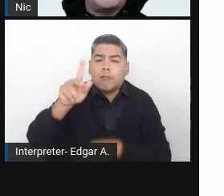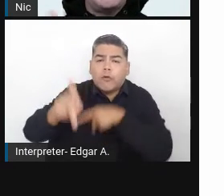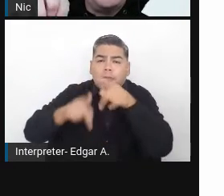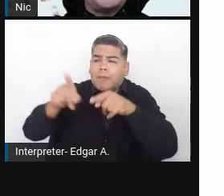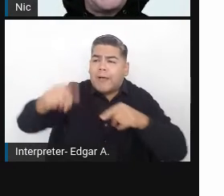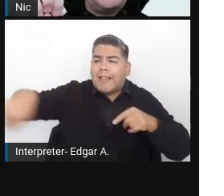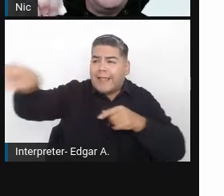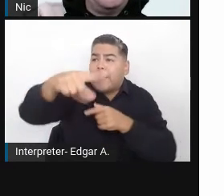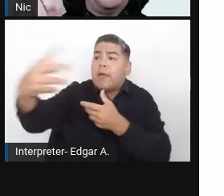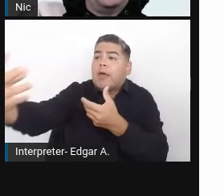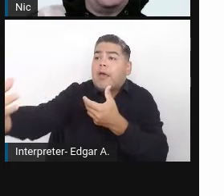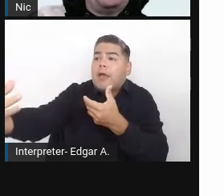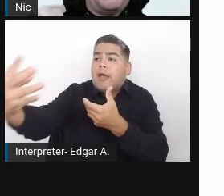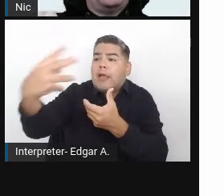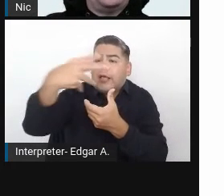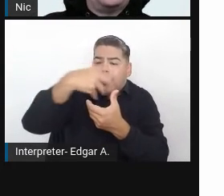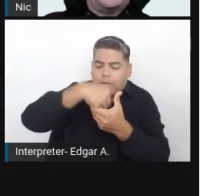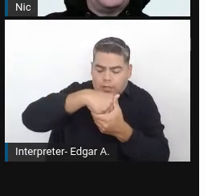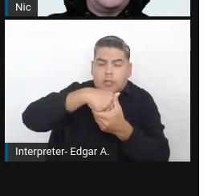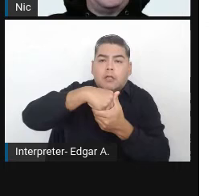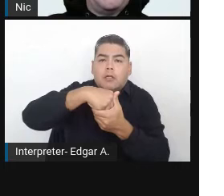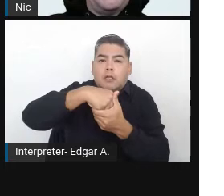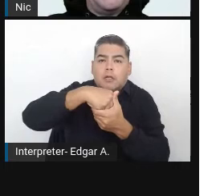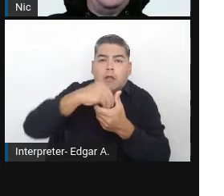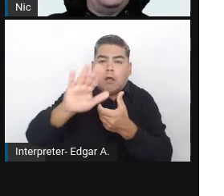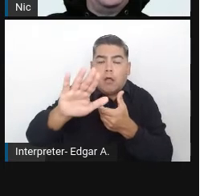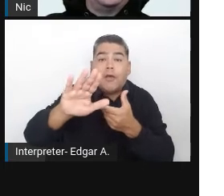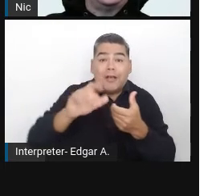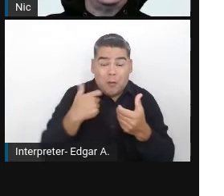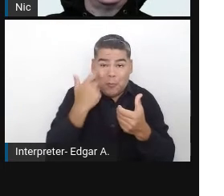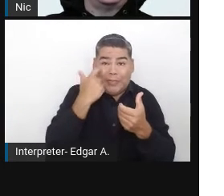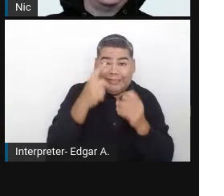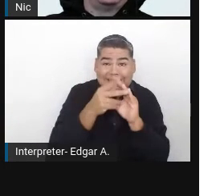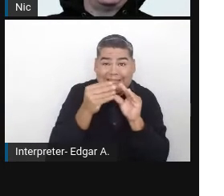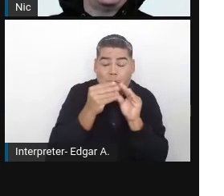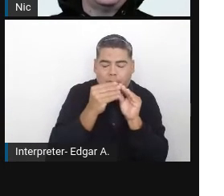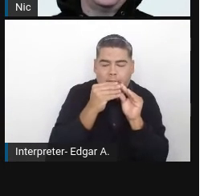Keep that idea of my frustration and my reluctance to involve myself